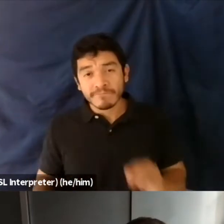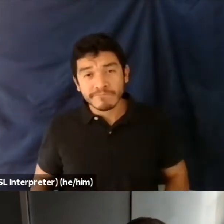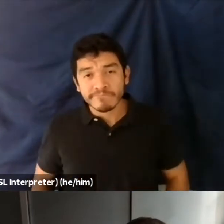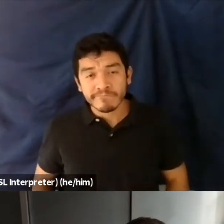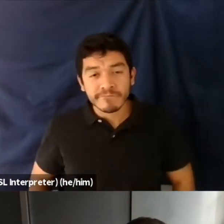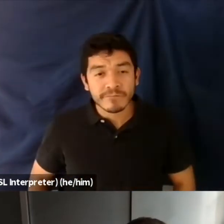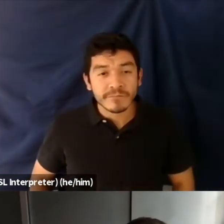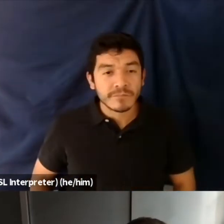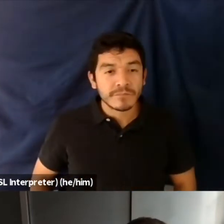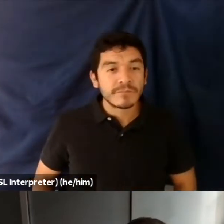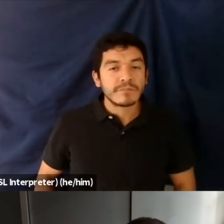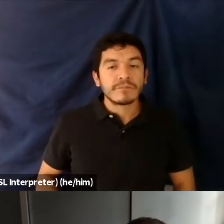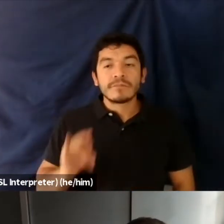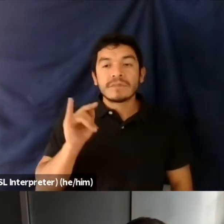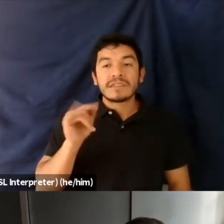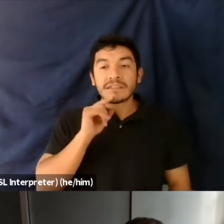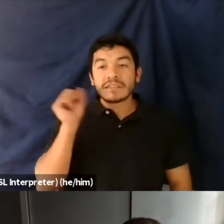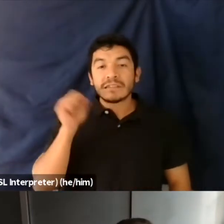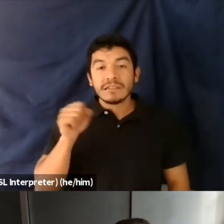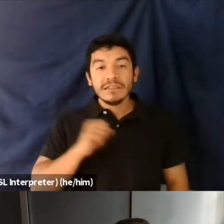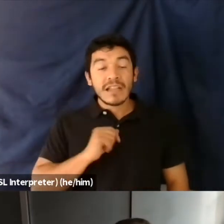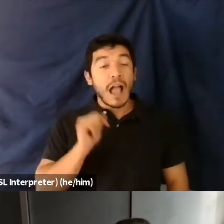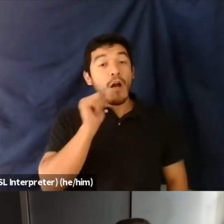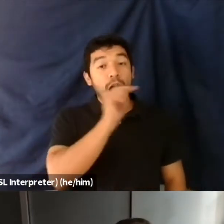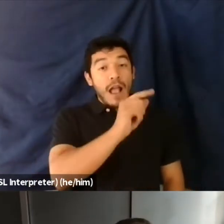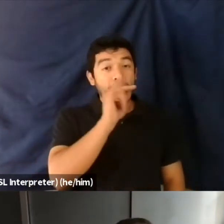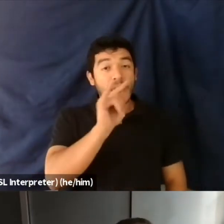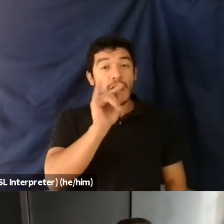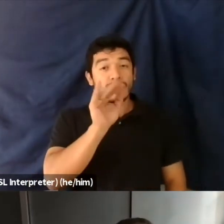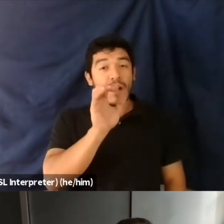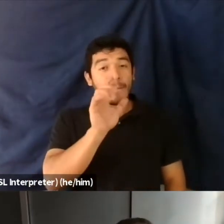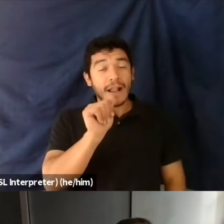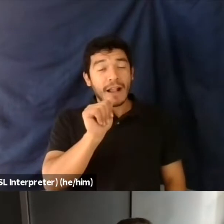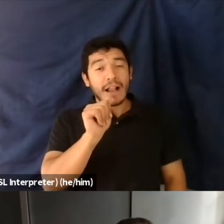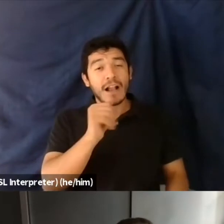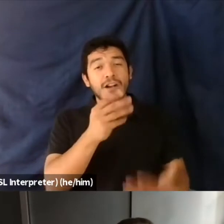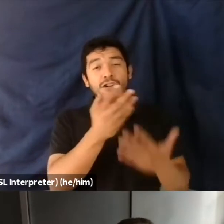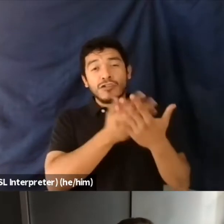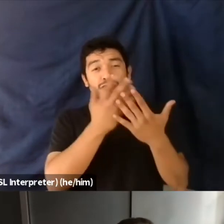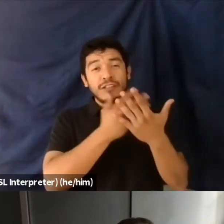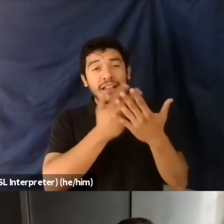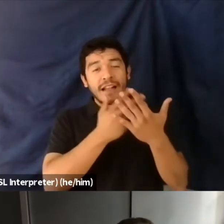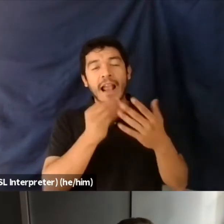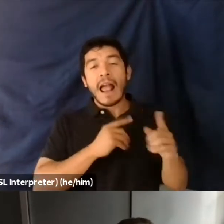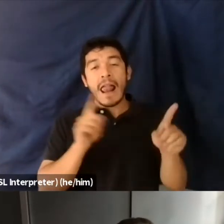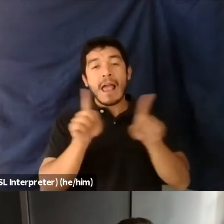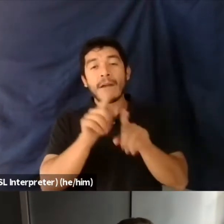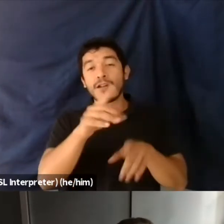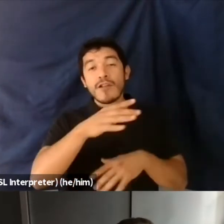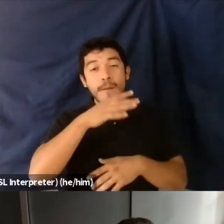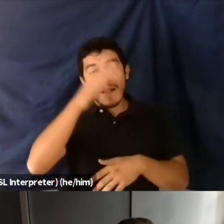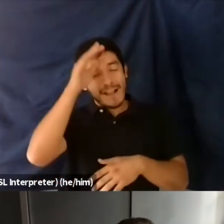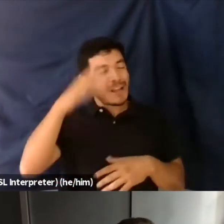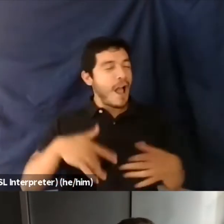Yeah, I was at that Tribeca Screening and I met your parents who was so excited to be there and it was such a lovely and a family affair.